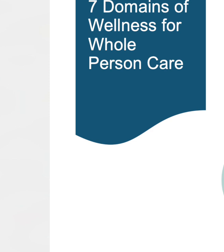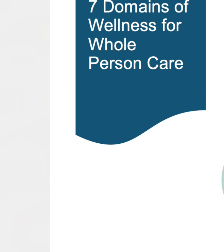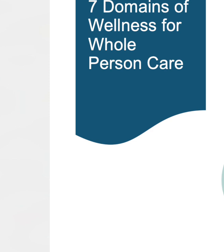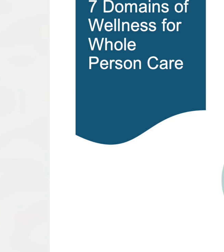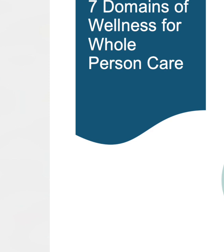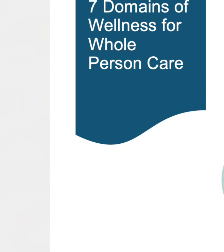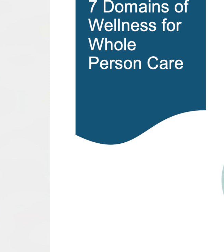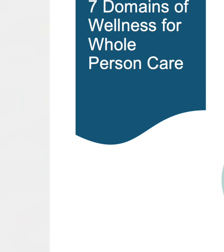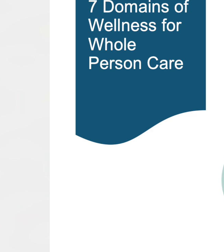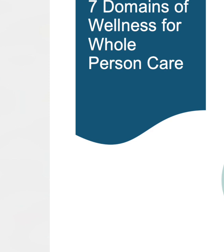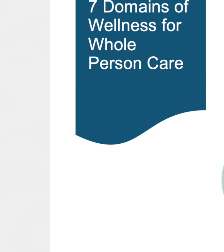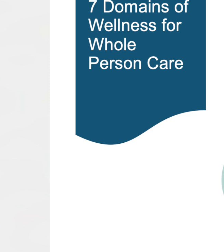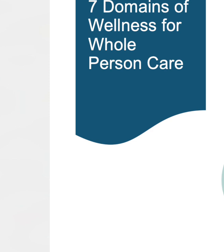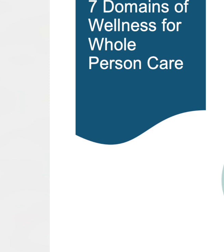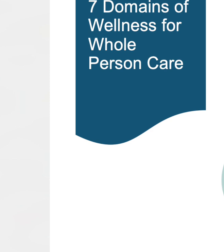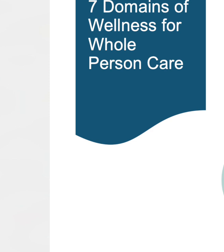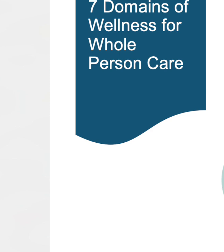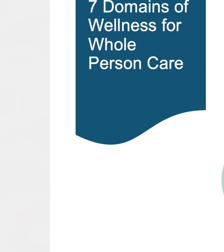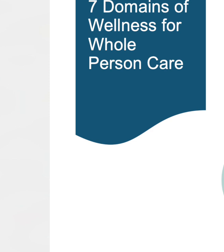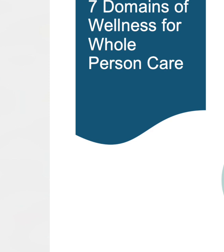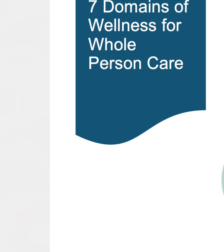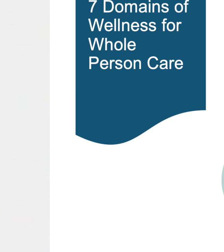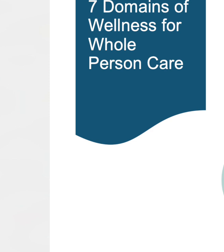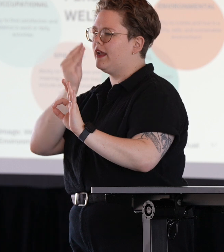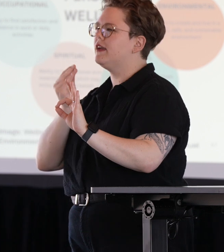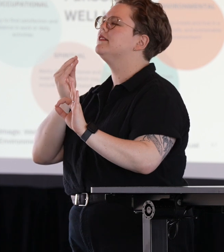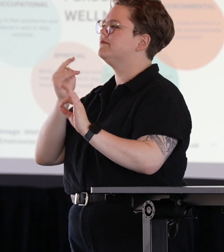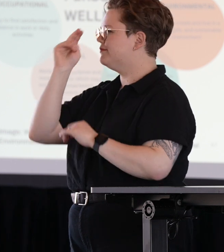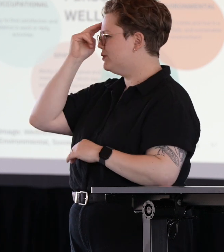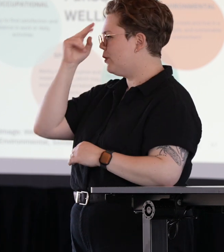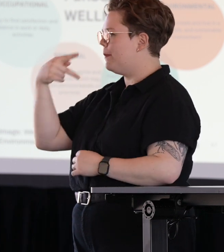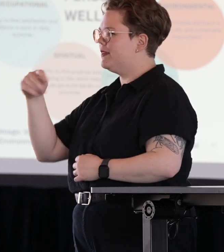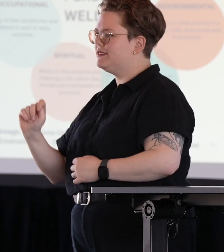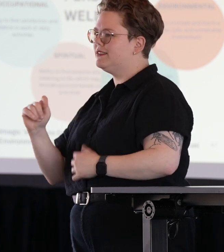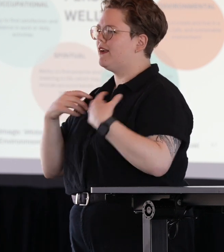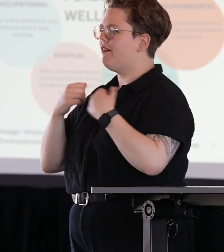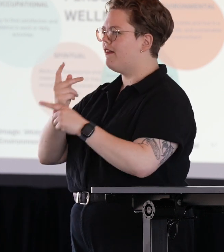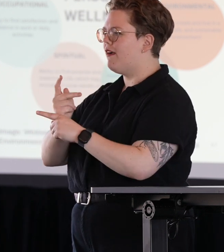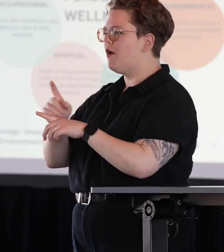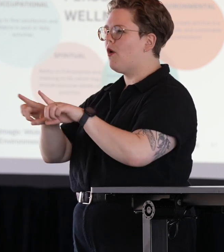important is that part of rethinking what we do in neuro PT and what we do in health care is we need to think about all